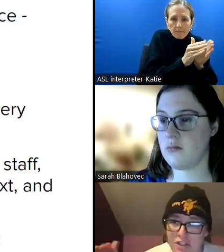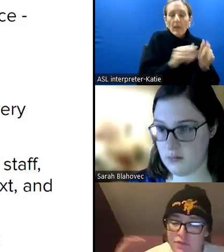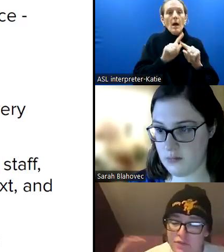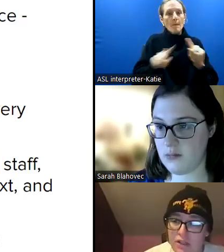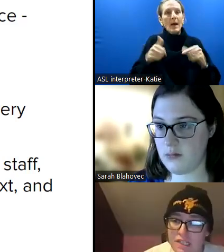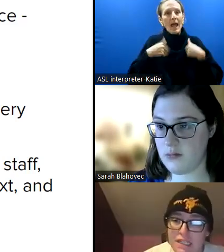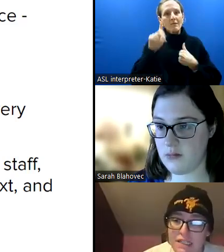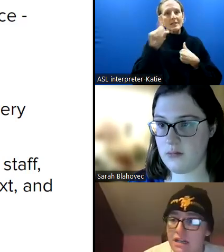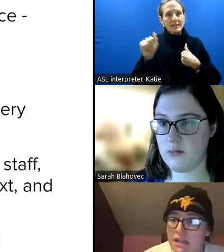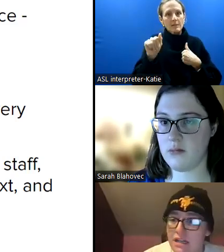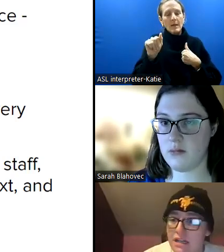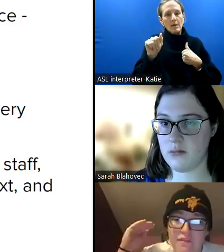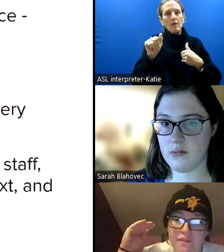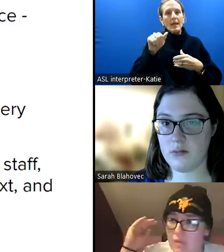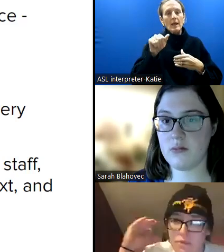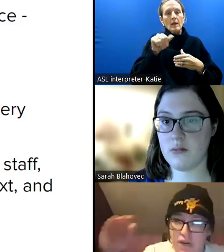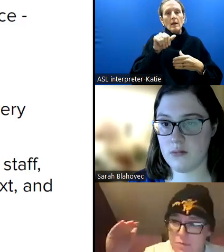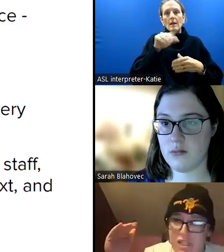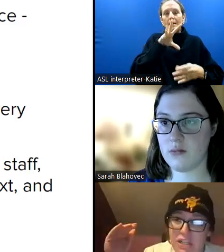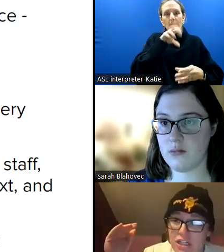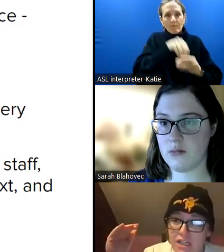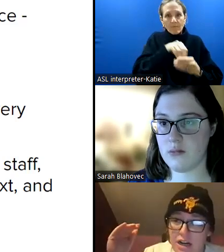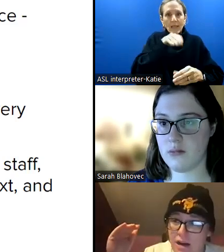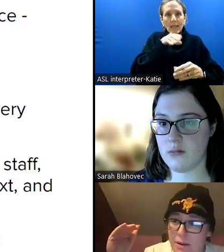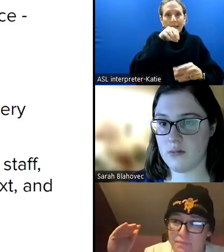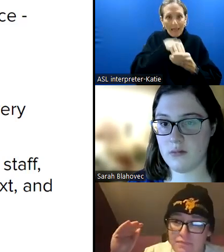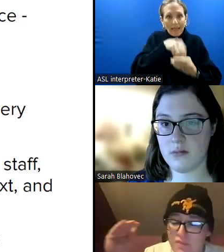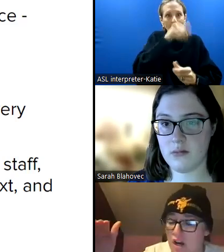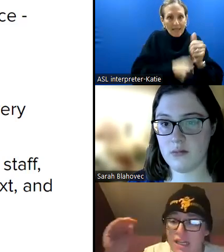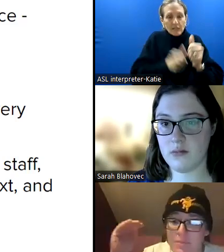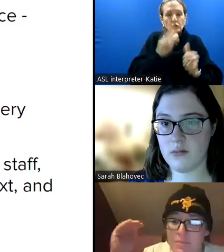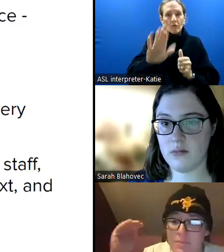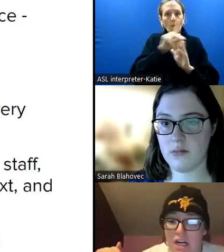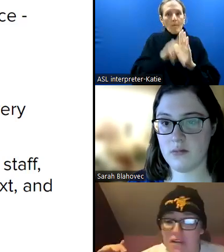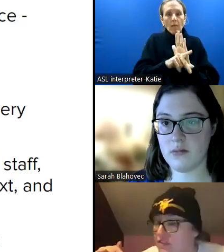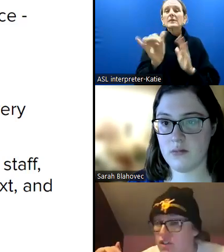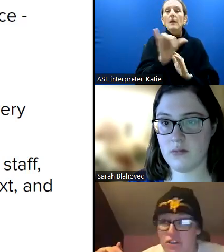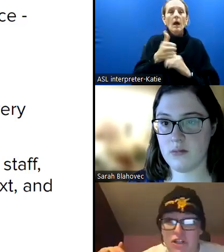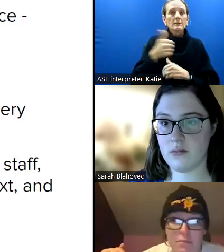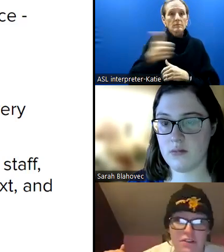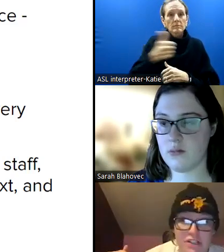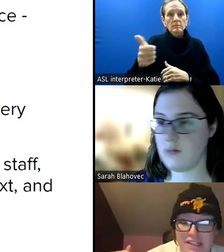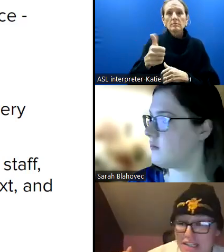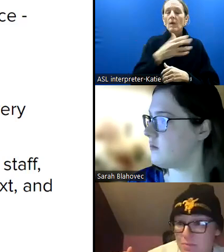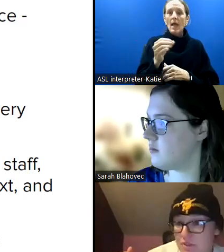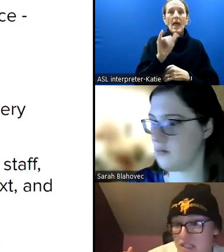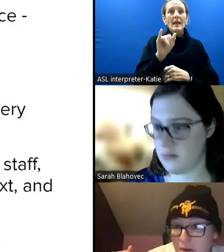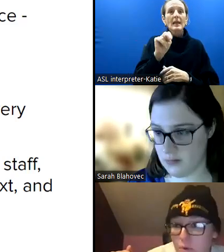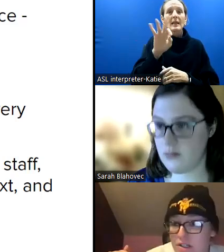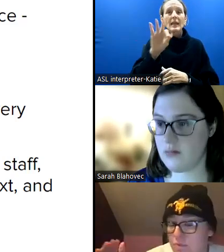into each of your policies. For example, transportation, when talking about infrastructure, talking about accessible sidewalks,